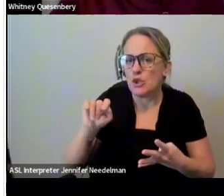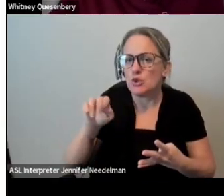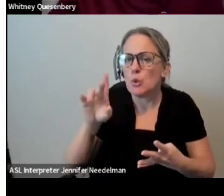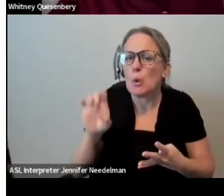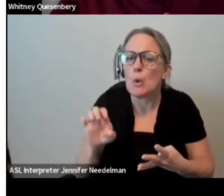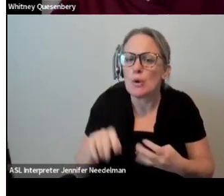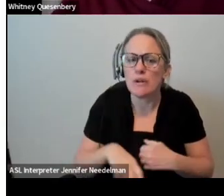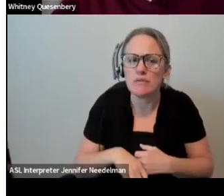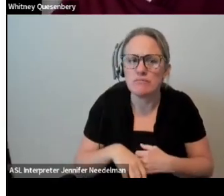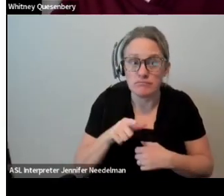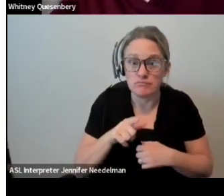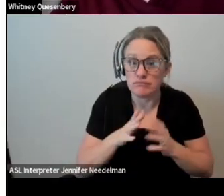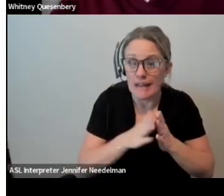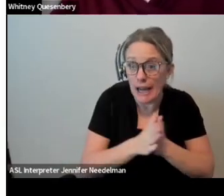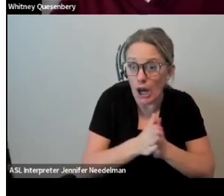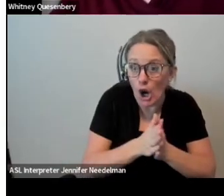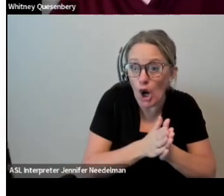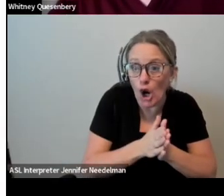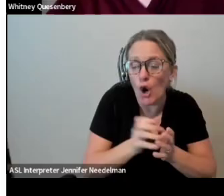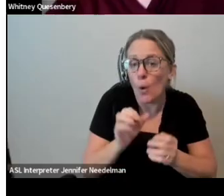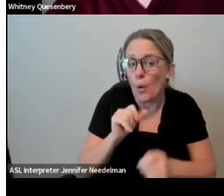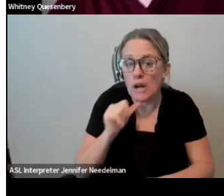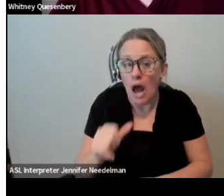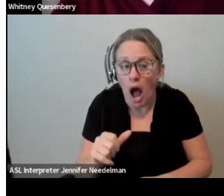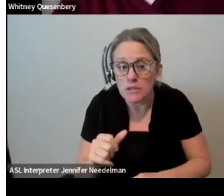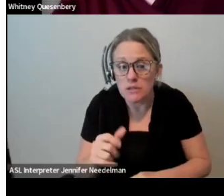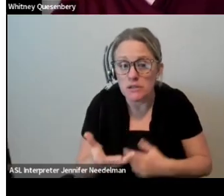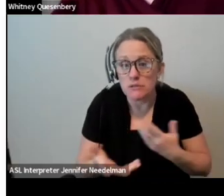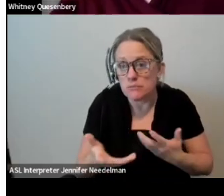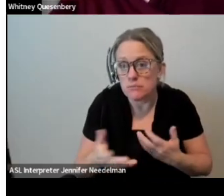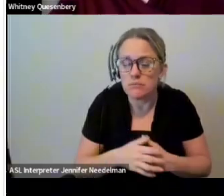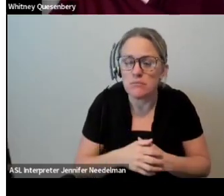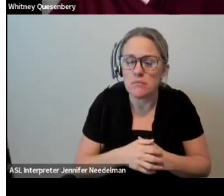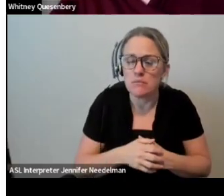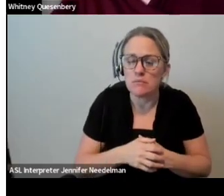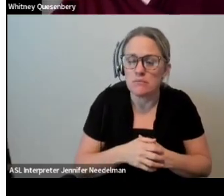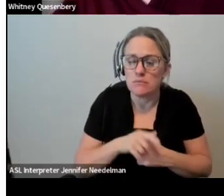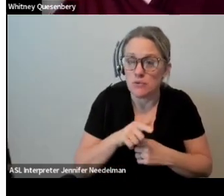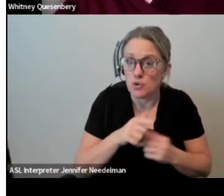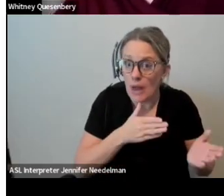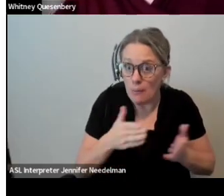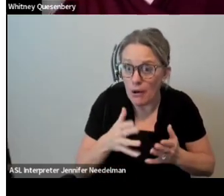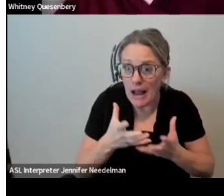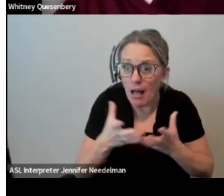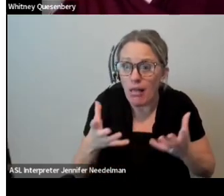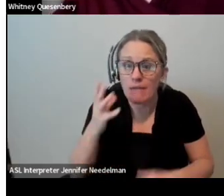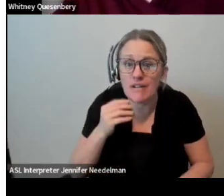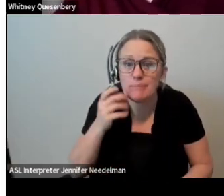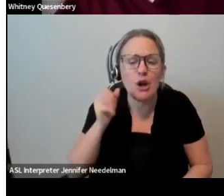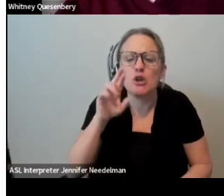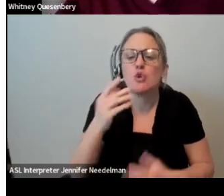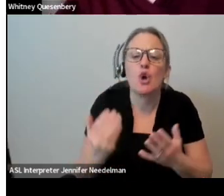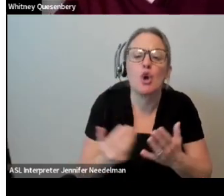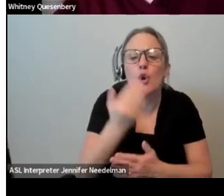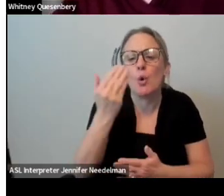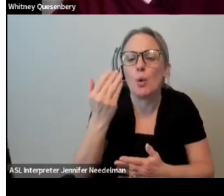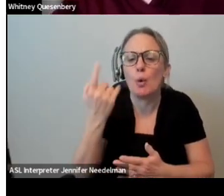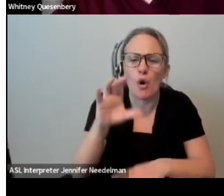how not eager are they, are they, you know, are they who, who brings a lot of experience or someone new both to computers or the web,